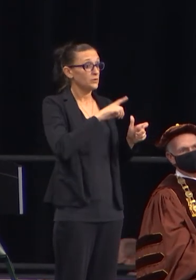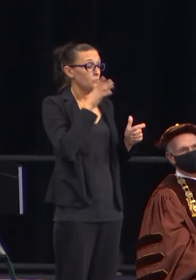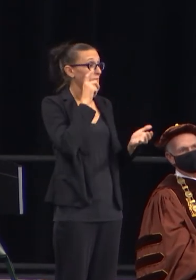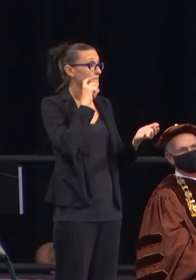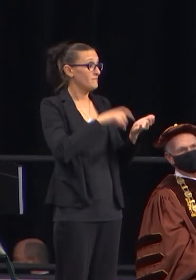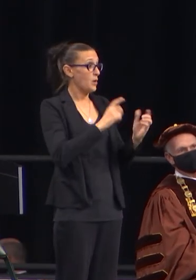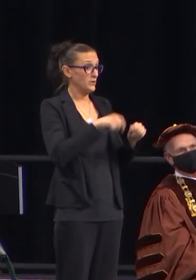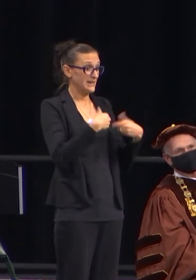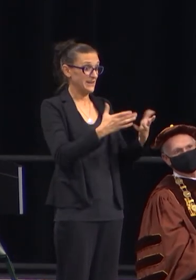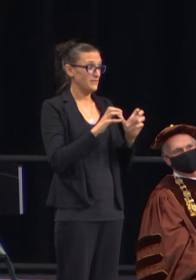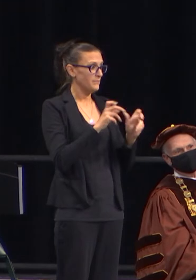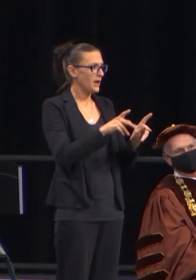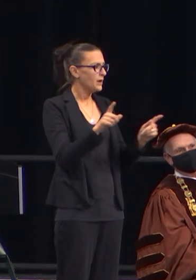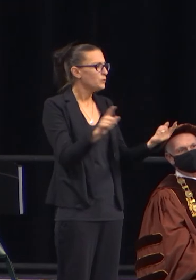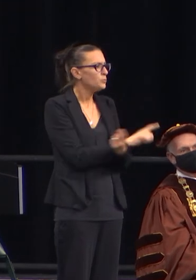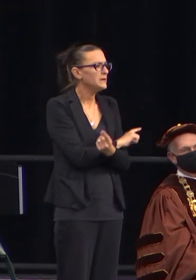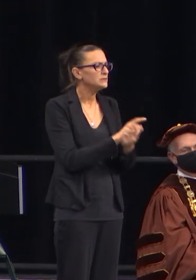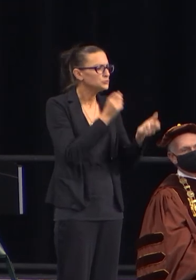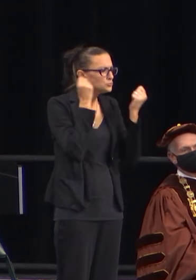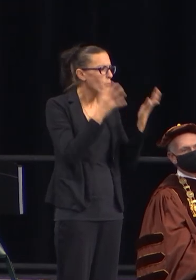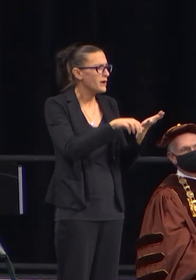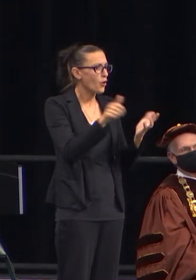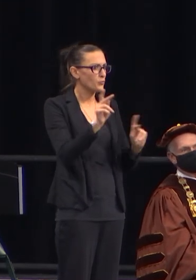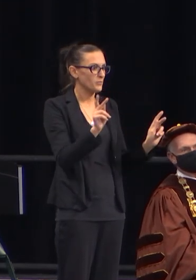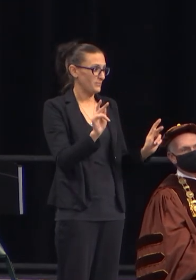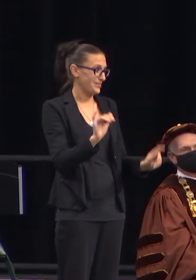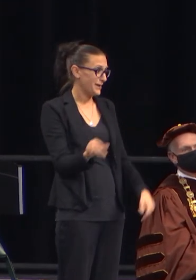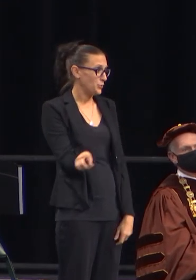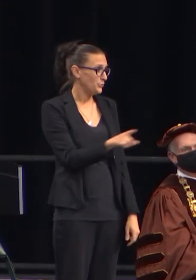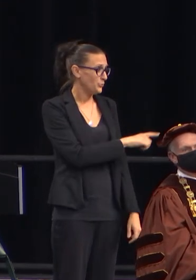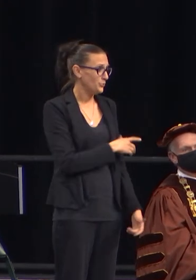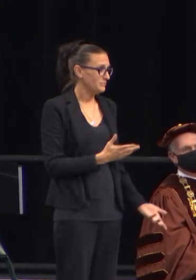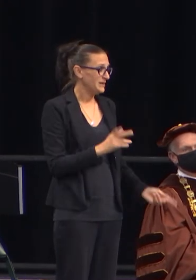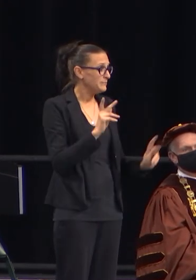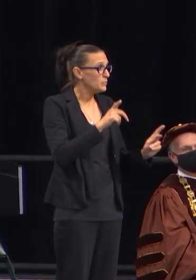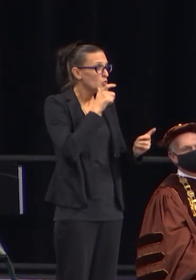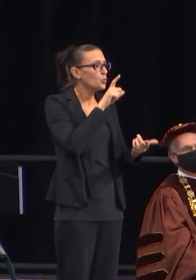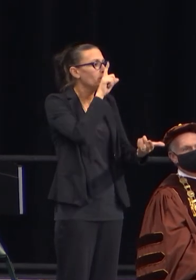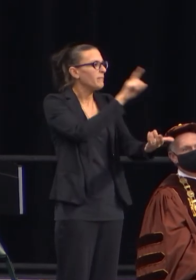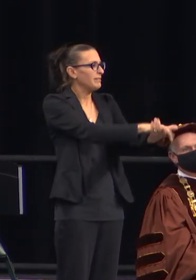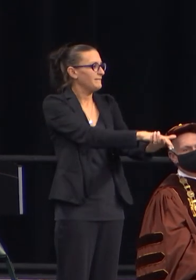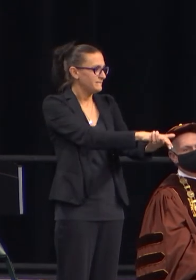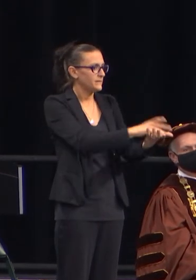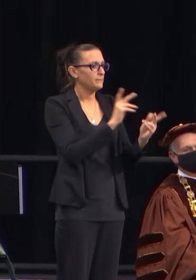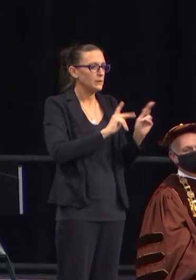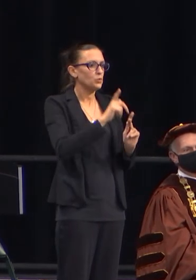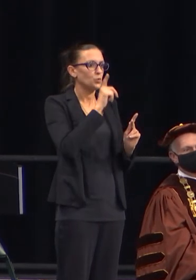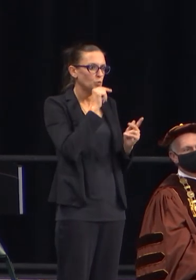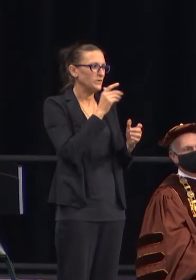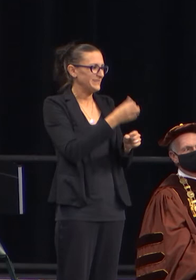is that you meet so many other people like you: people who believe, people who get things done,